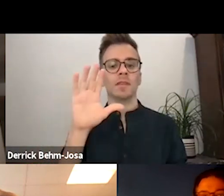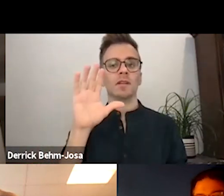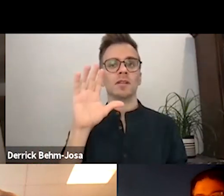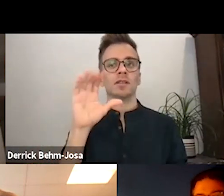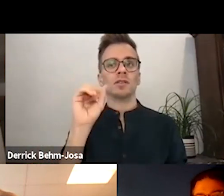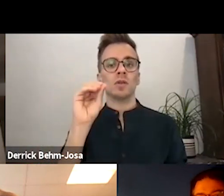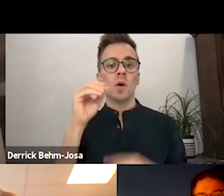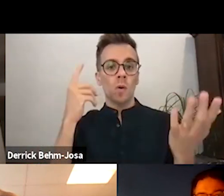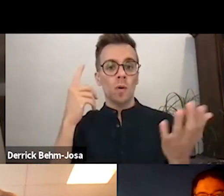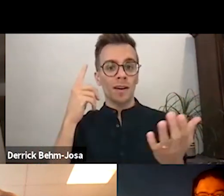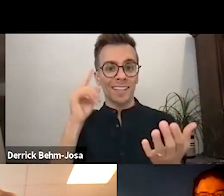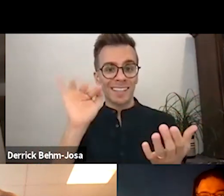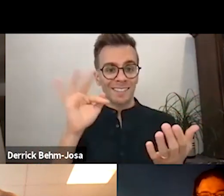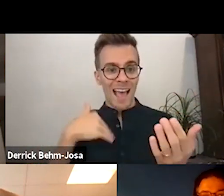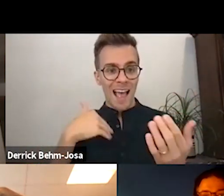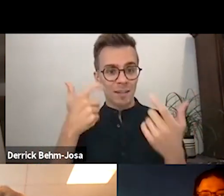and the perspectives of deaf individuals.